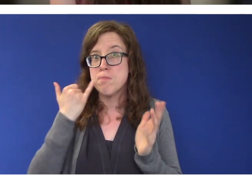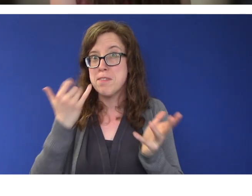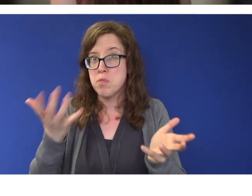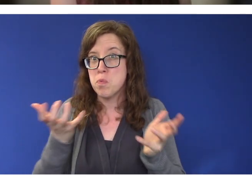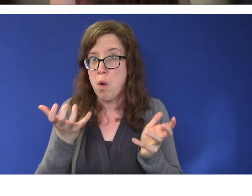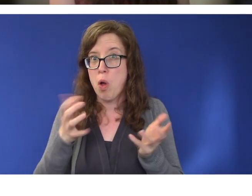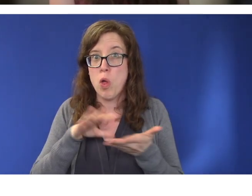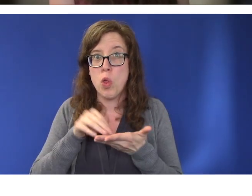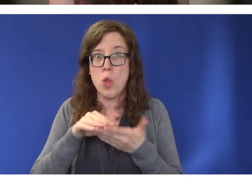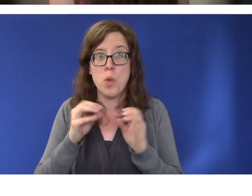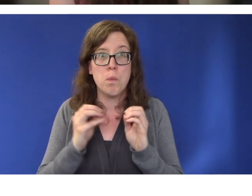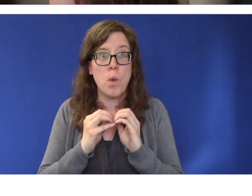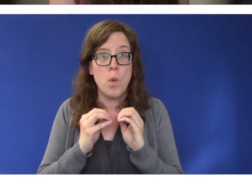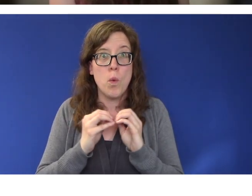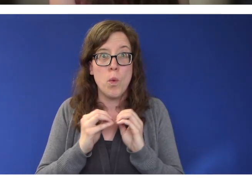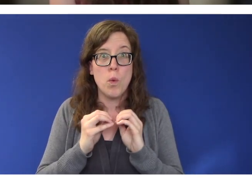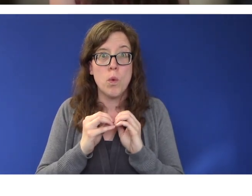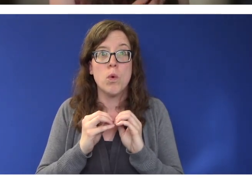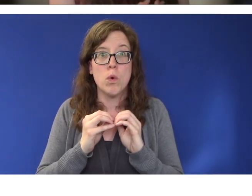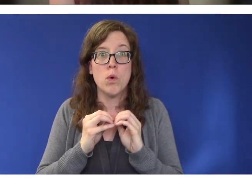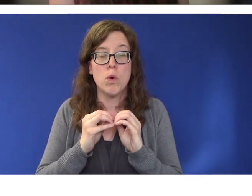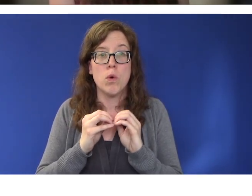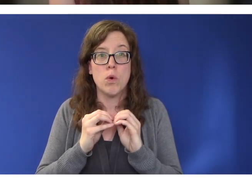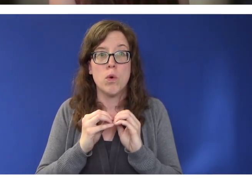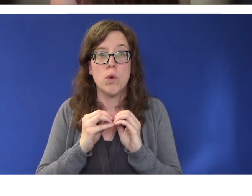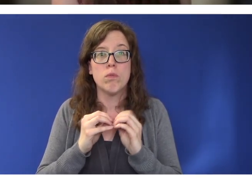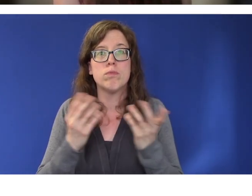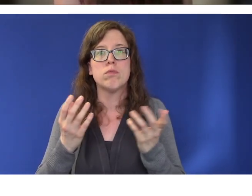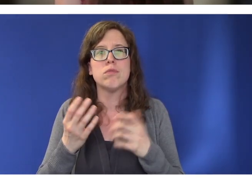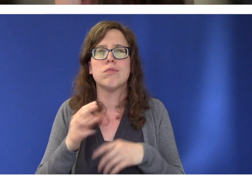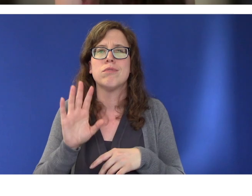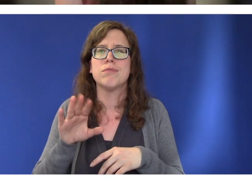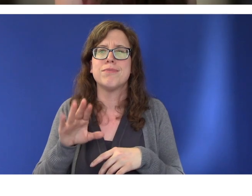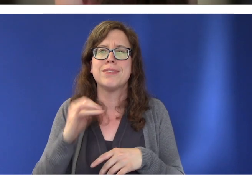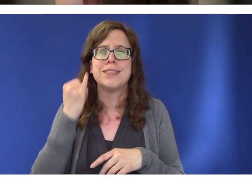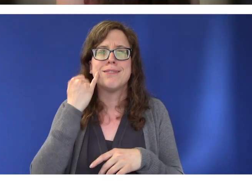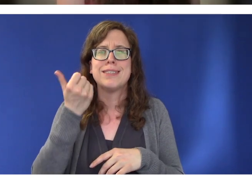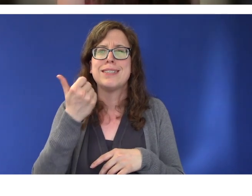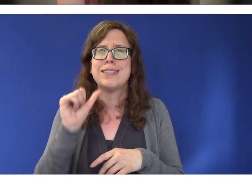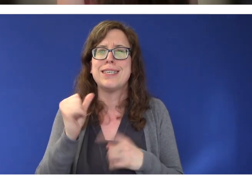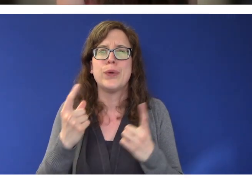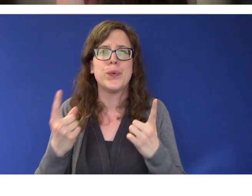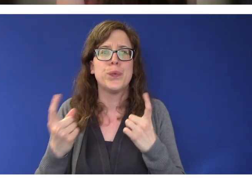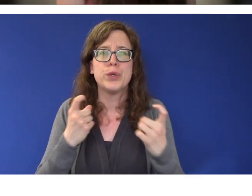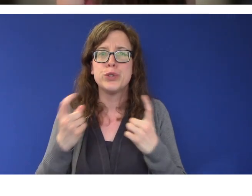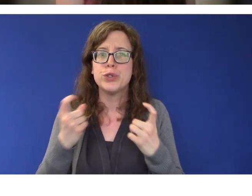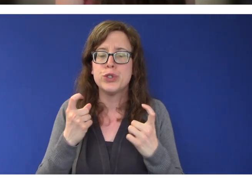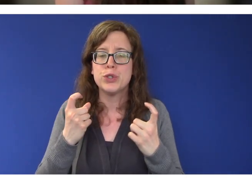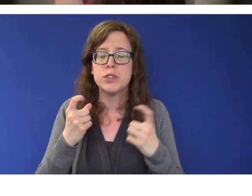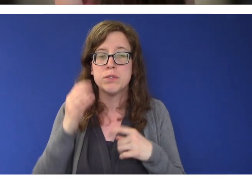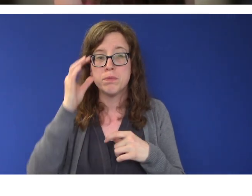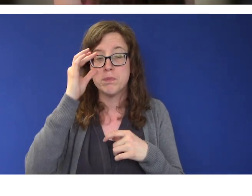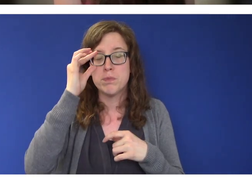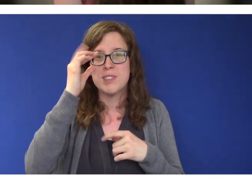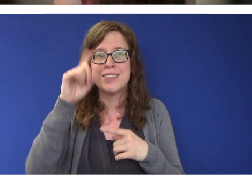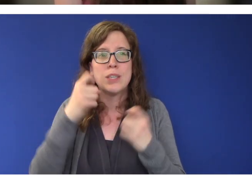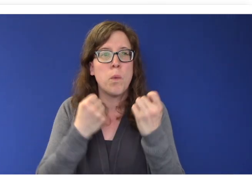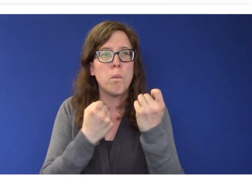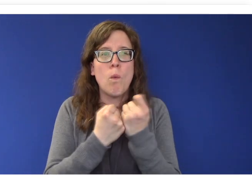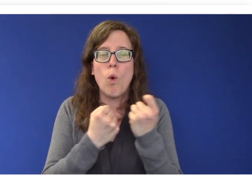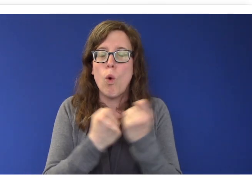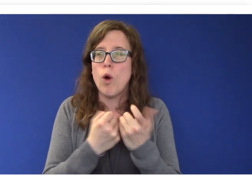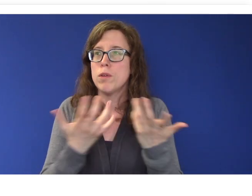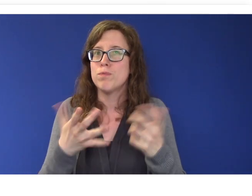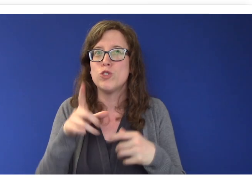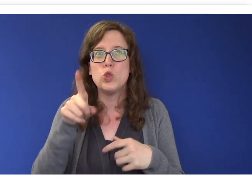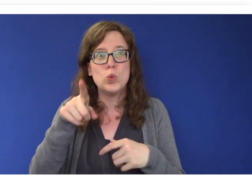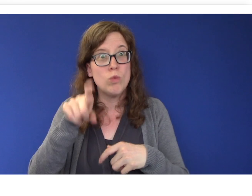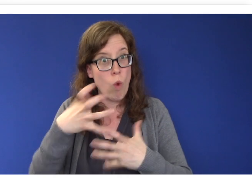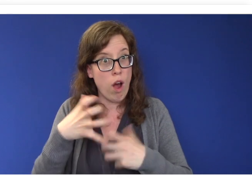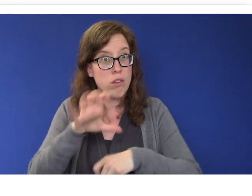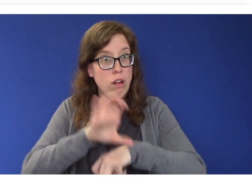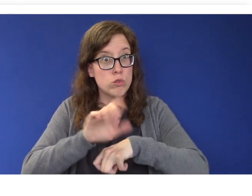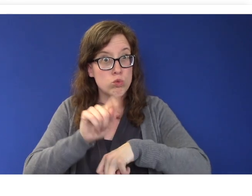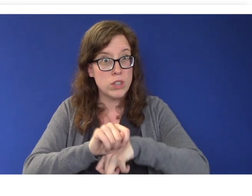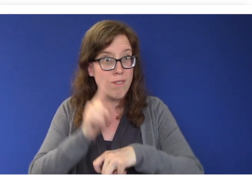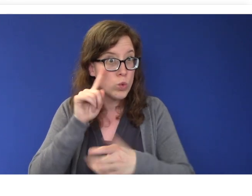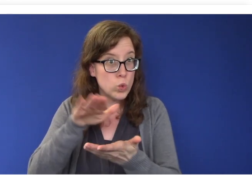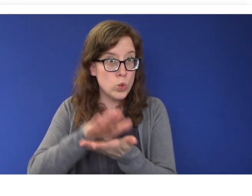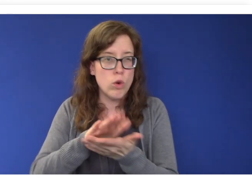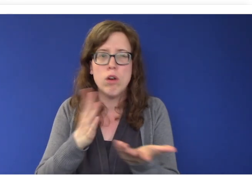any questions or you need support or you need a consultation, please don’t hesitate to reach out.